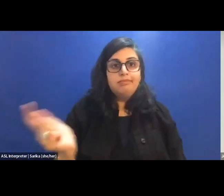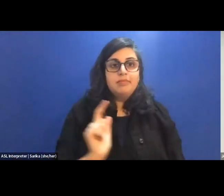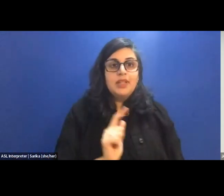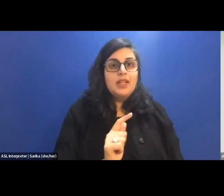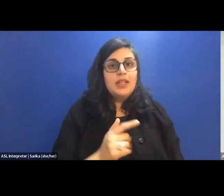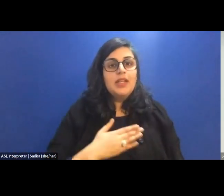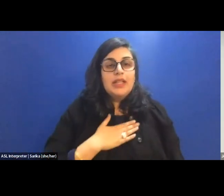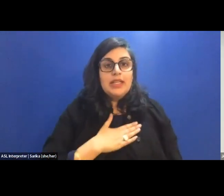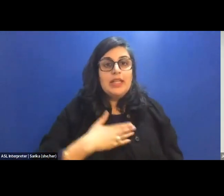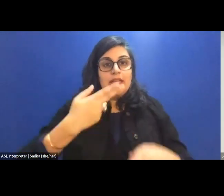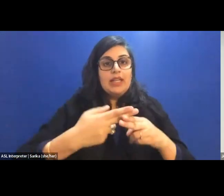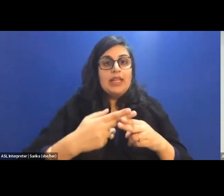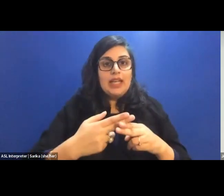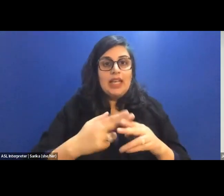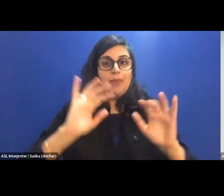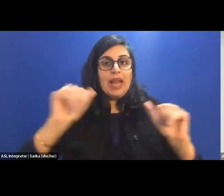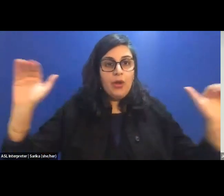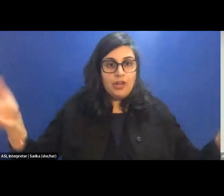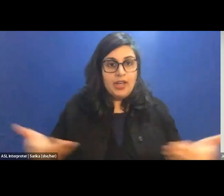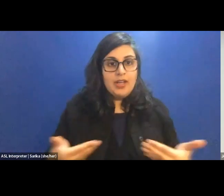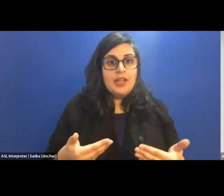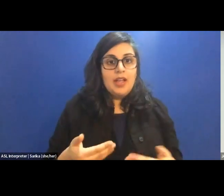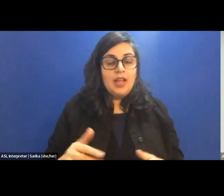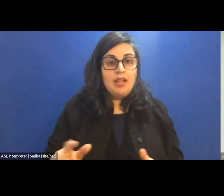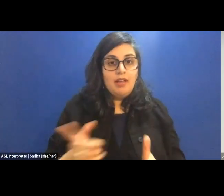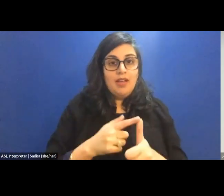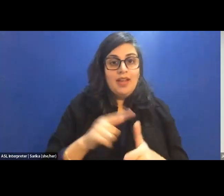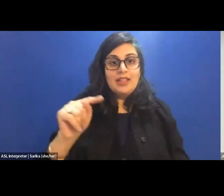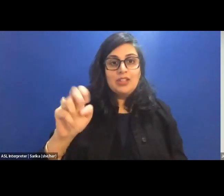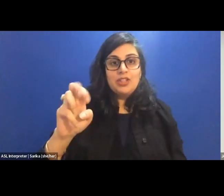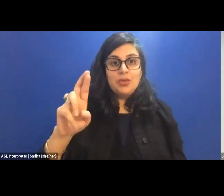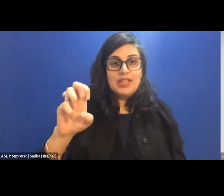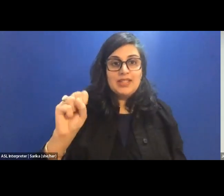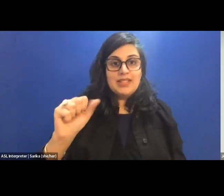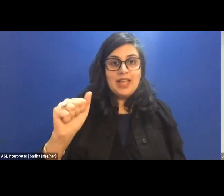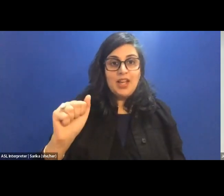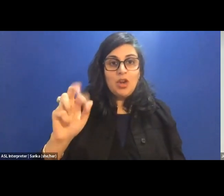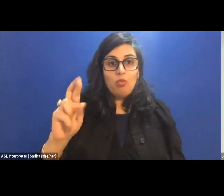tonight, we have folks that have signed up and do want to get their voices heard. I will be calling on them. If you can state your